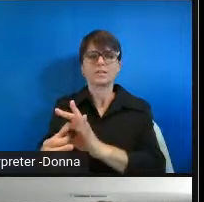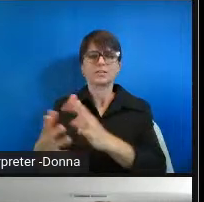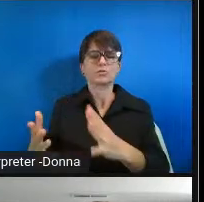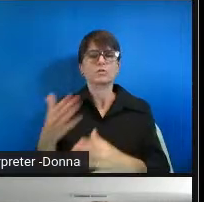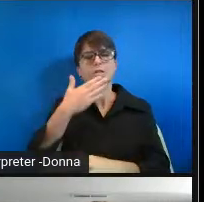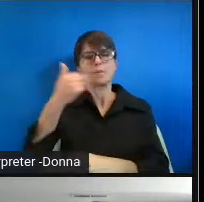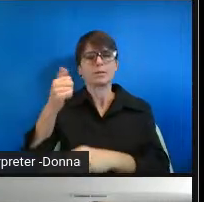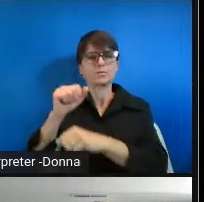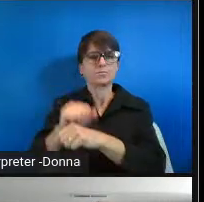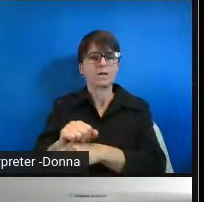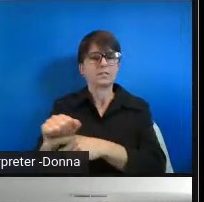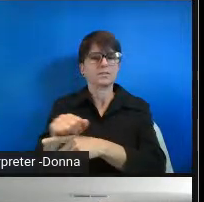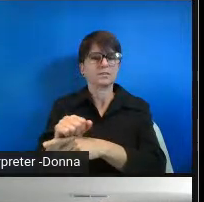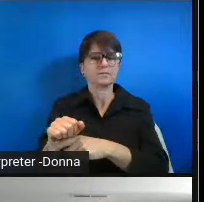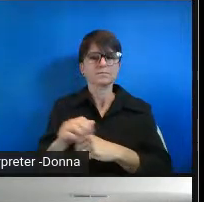We will dive into the nuances of this particular